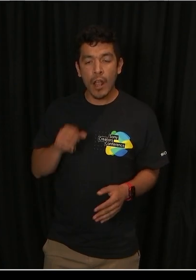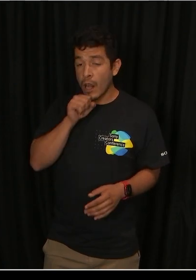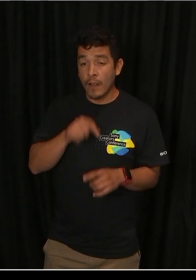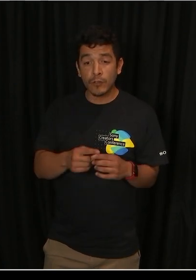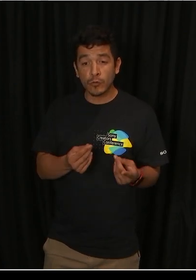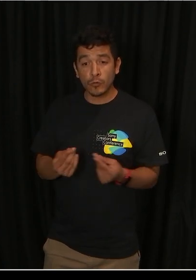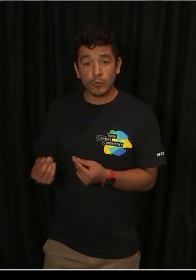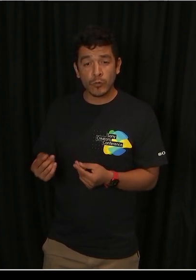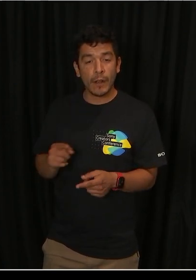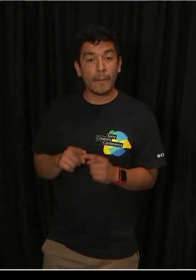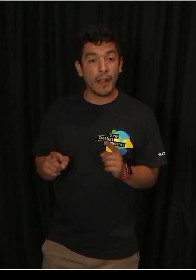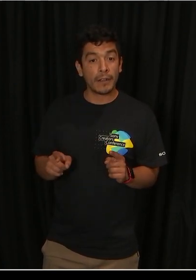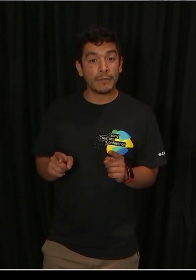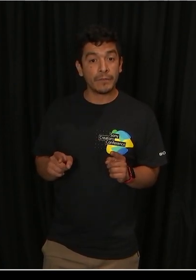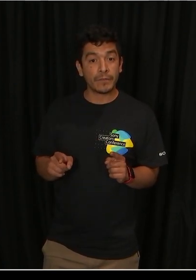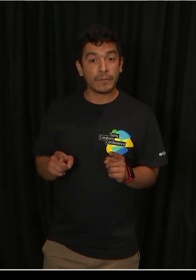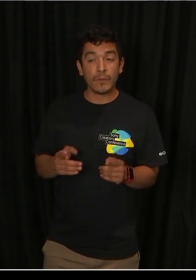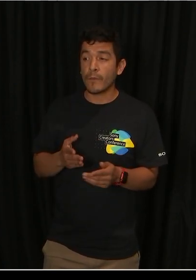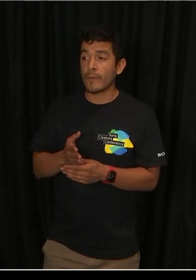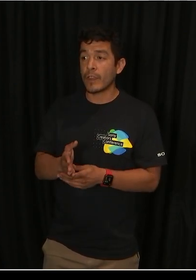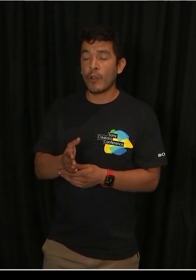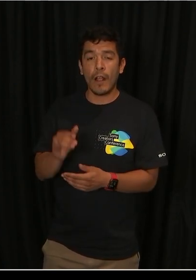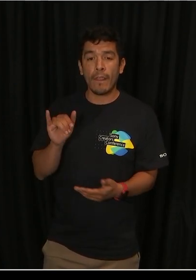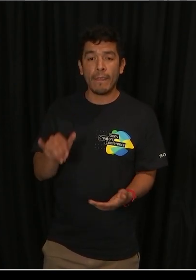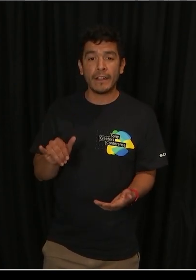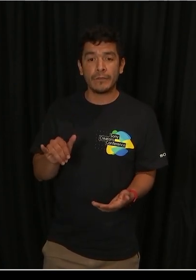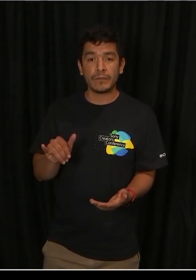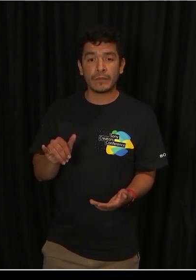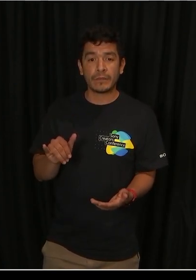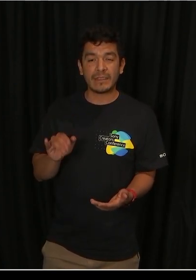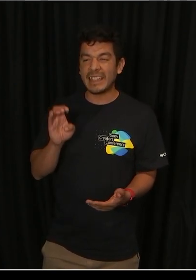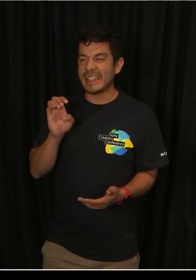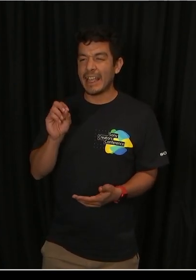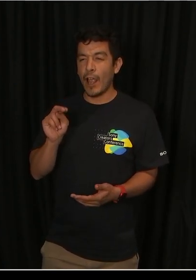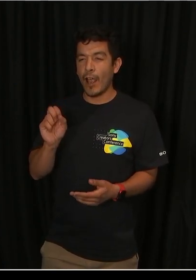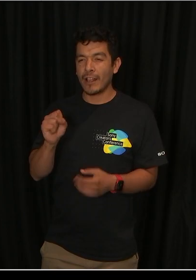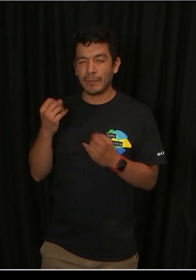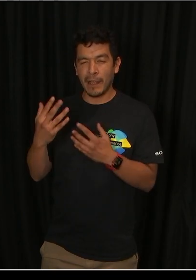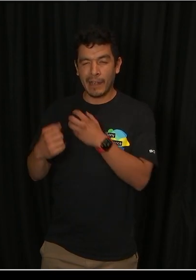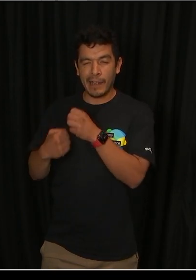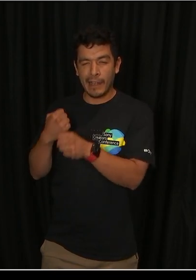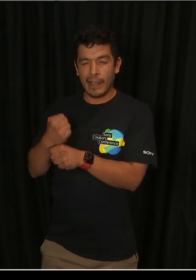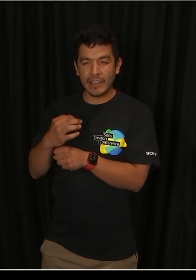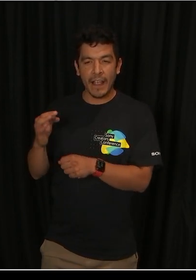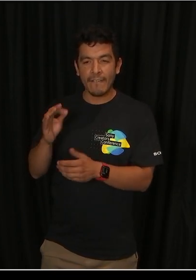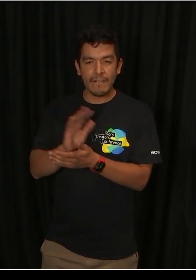But, you know, throughout the eons of filmmaking, throughout throughout history,